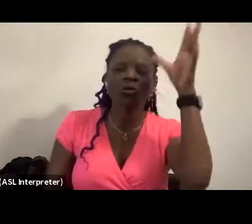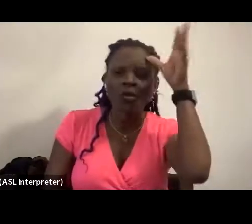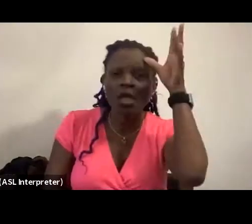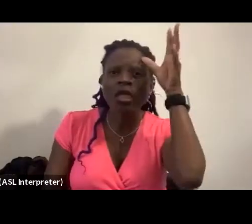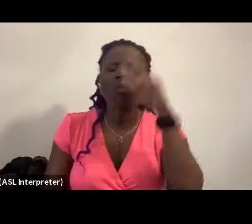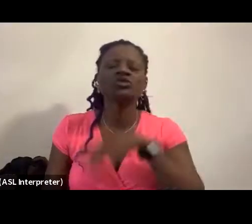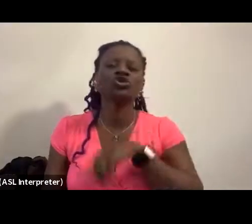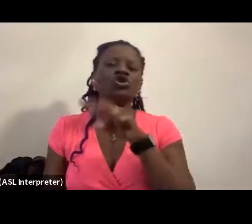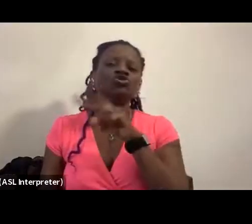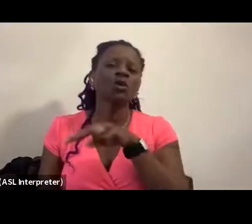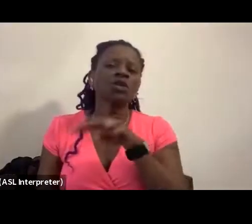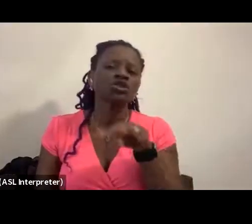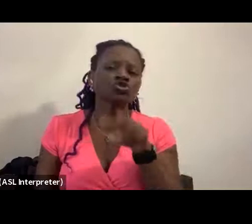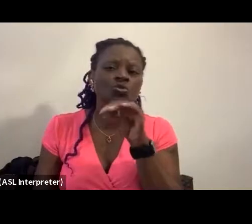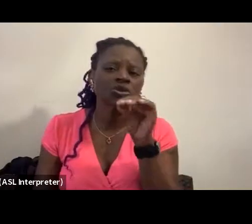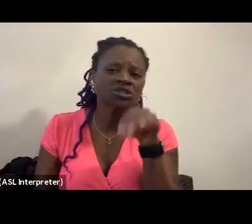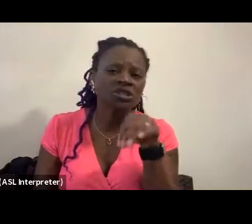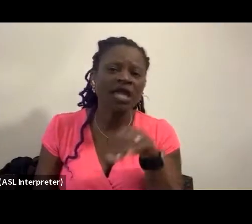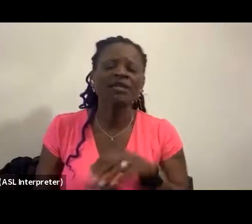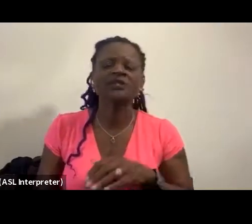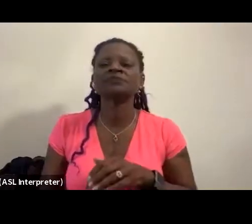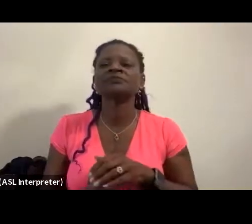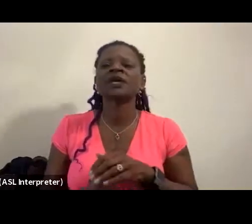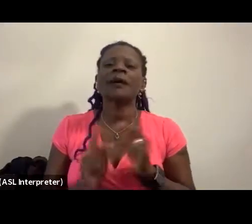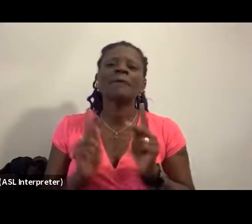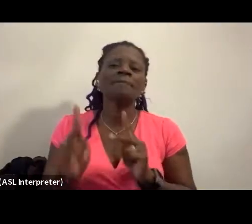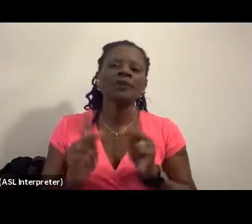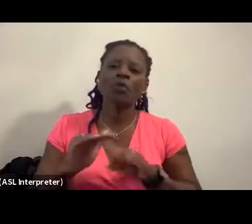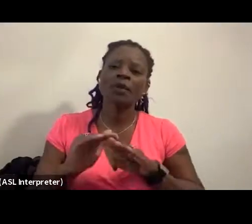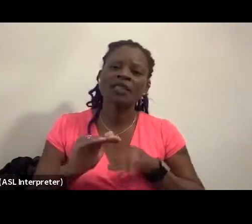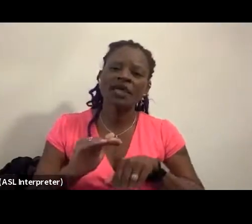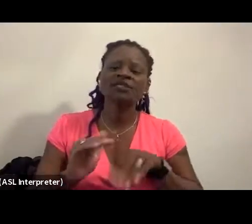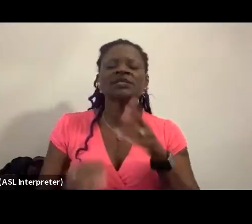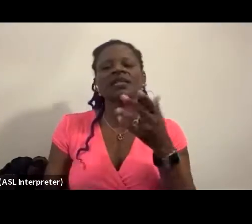Those with less than a college degree. Twenty two percent.